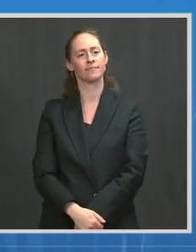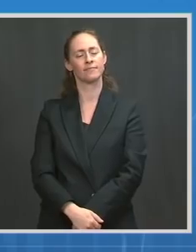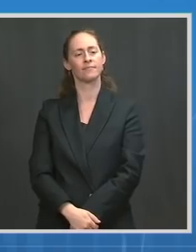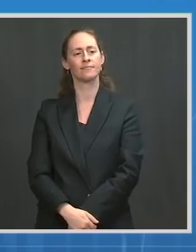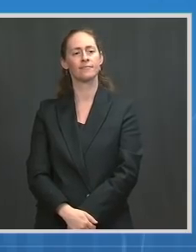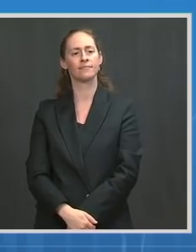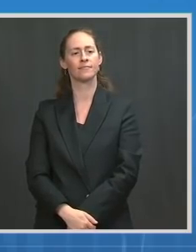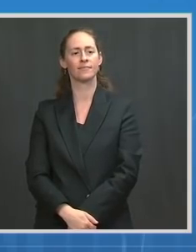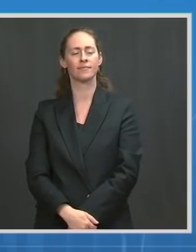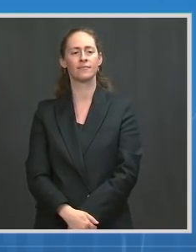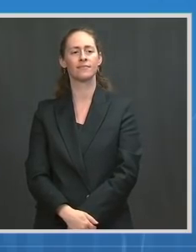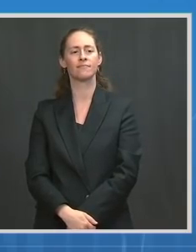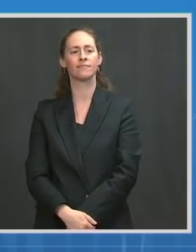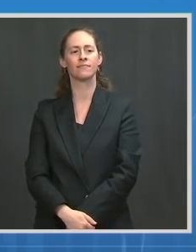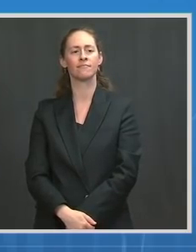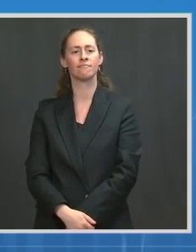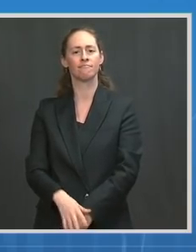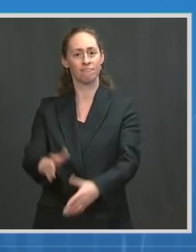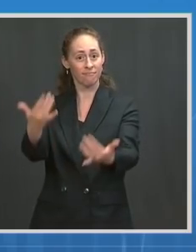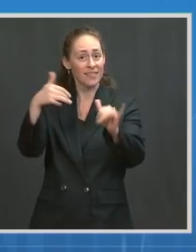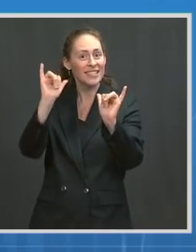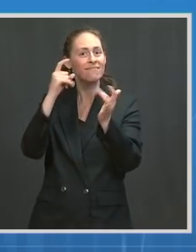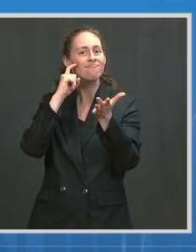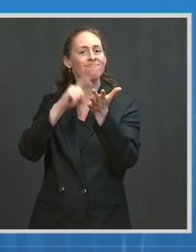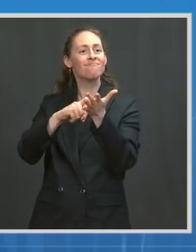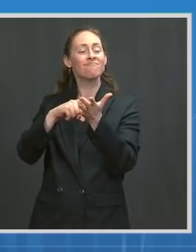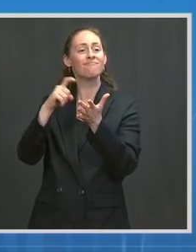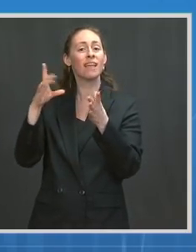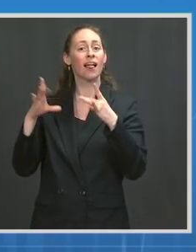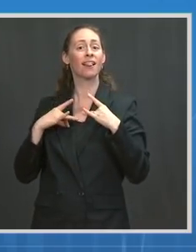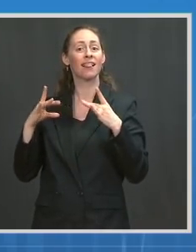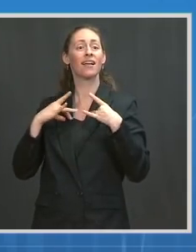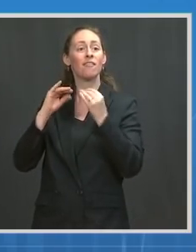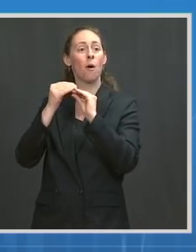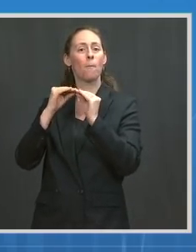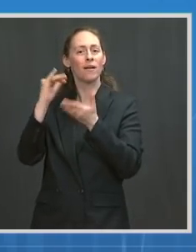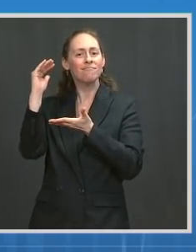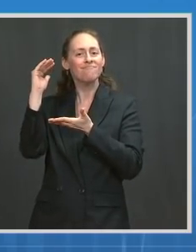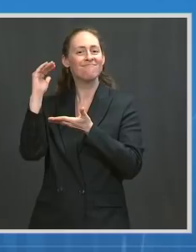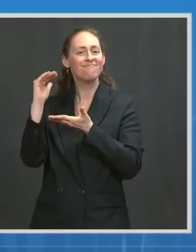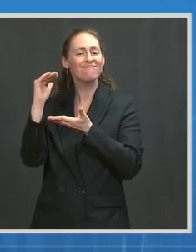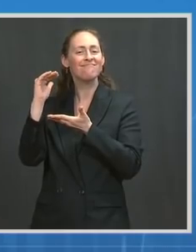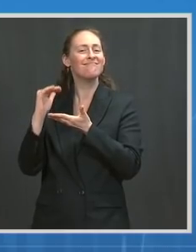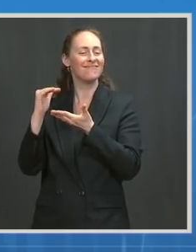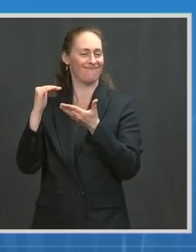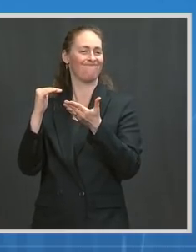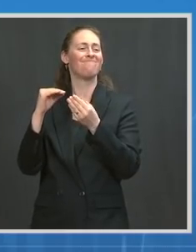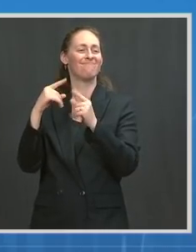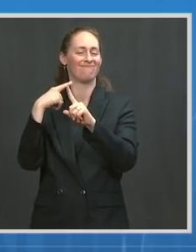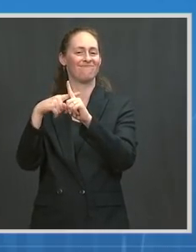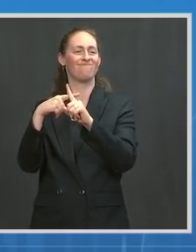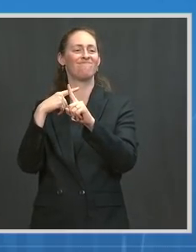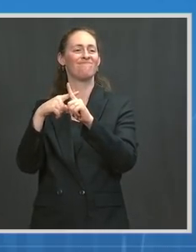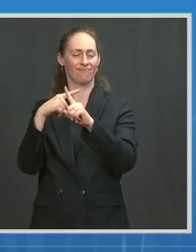we remain encouraged by these positive trends. The seven-day average of hospital admissions is 4,100.